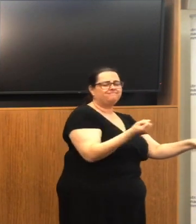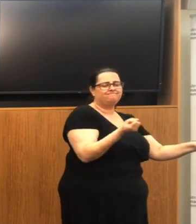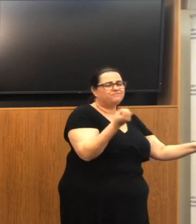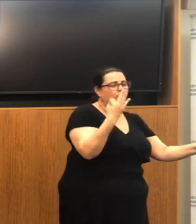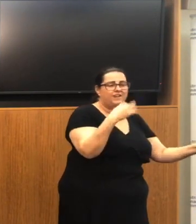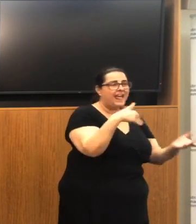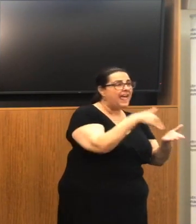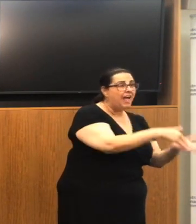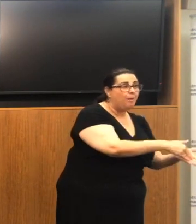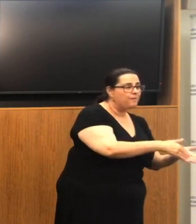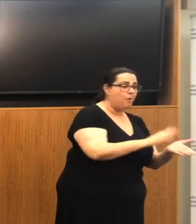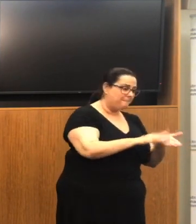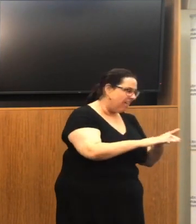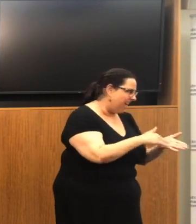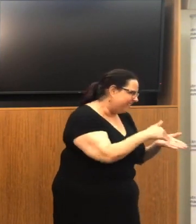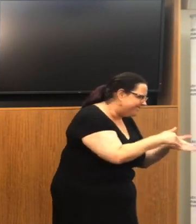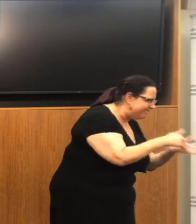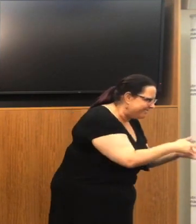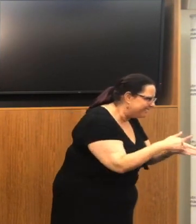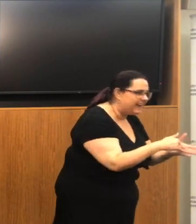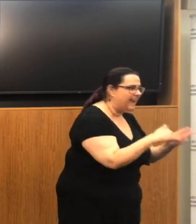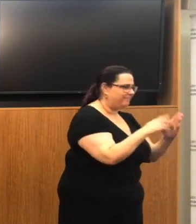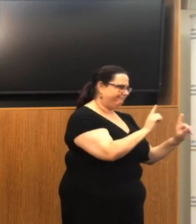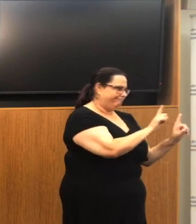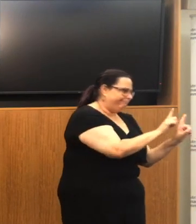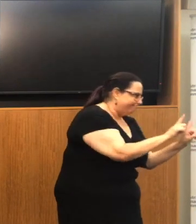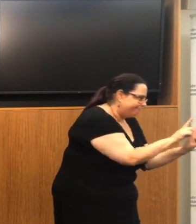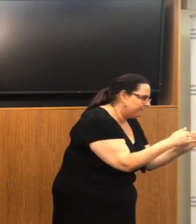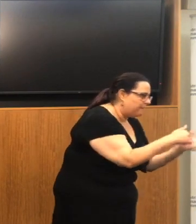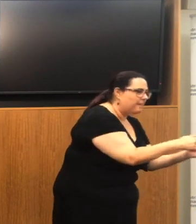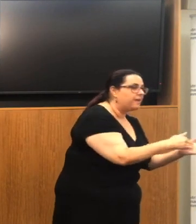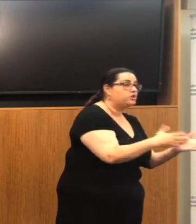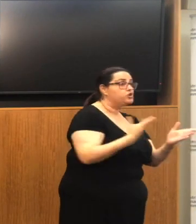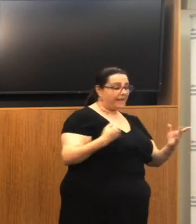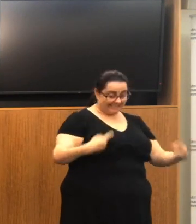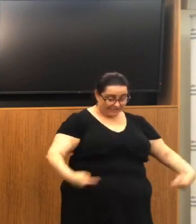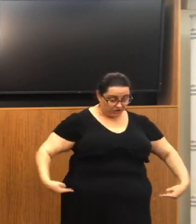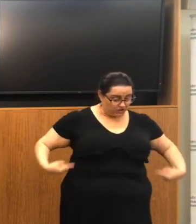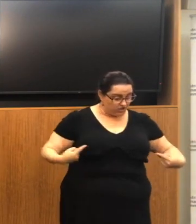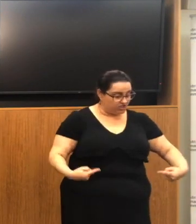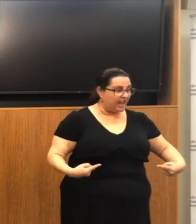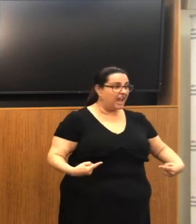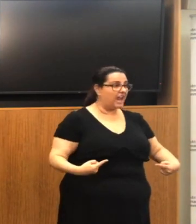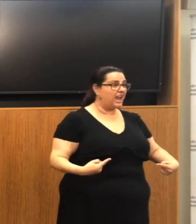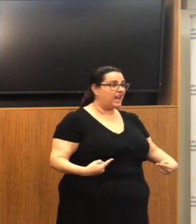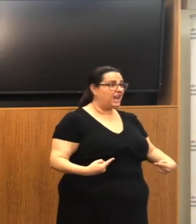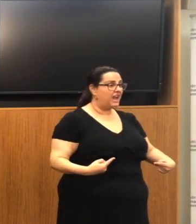Her mother had to do everything for her. She even had a chair outside the door just for her to look